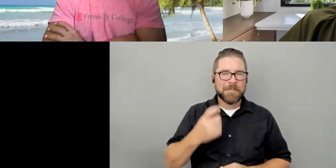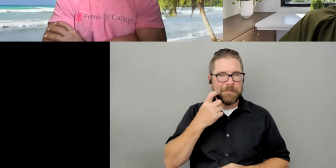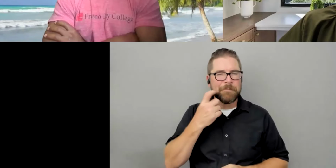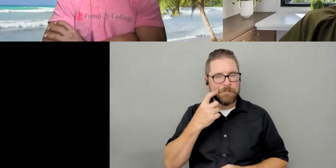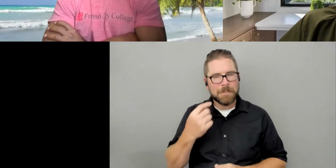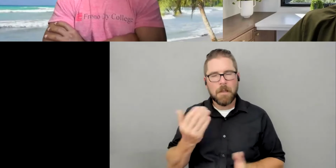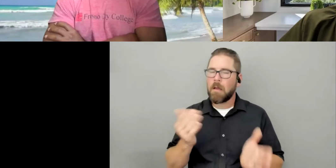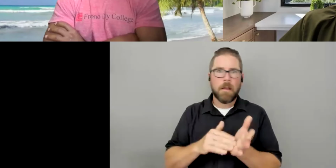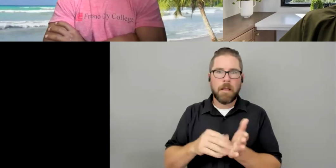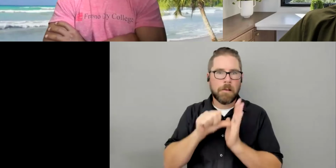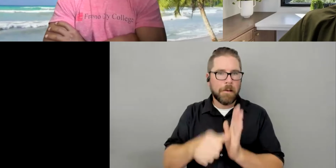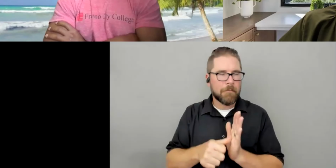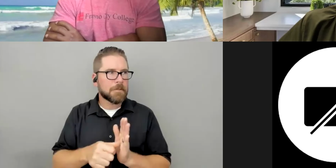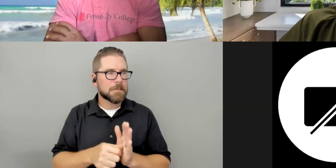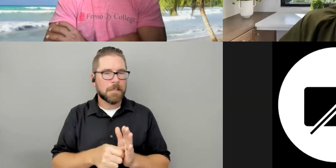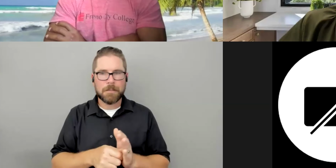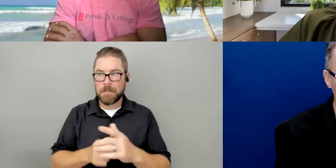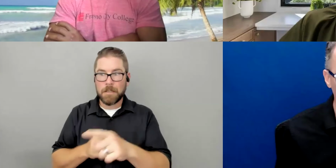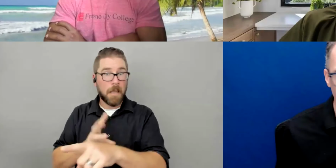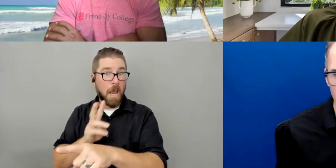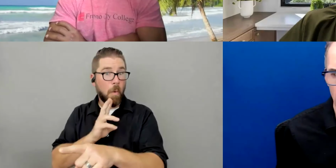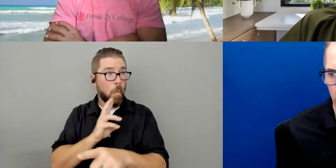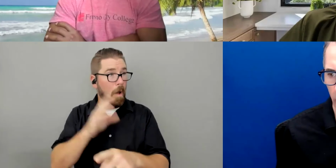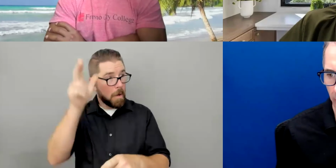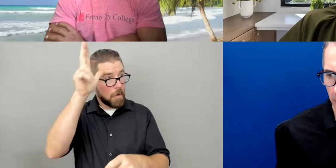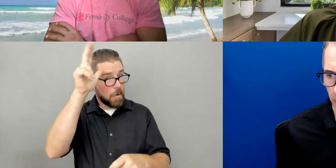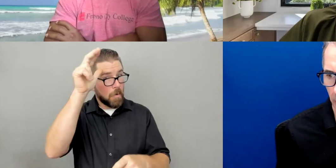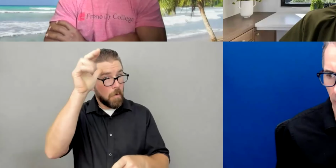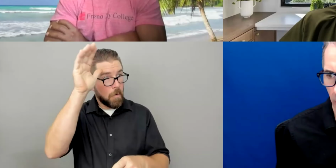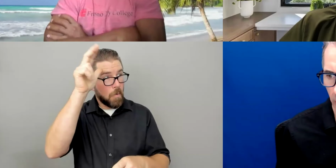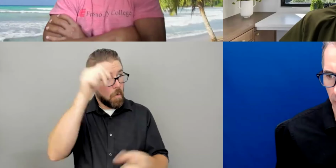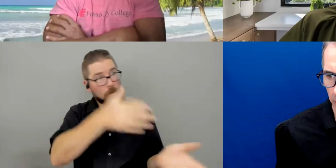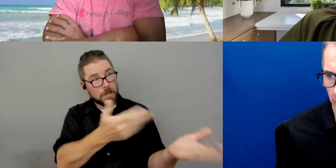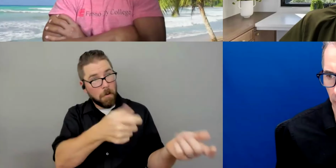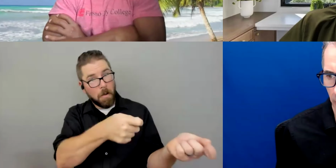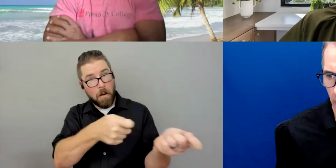But yeah, just still let us know, because if that counselor was able to reach them, they answered when the counselor called,